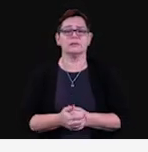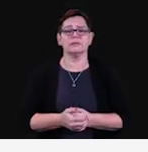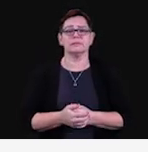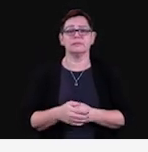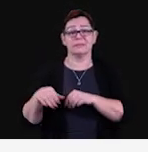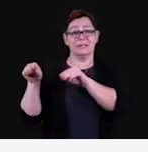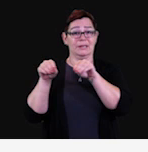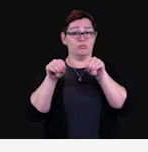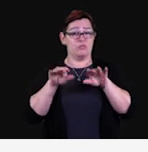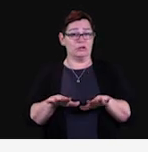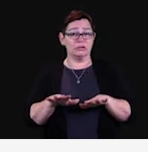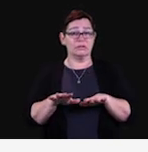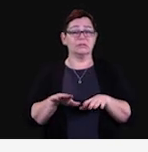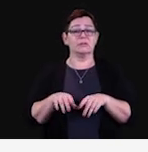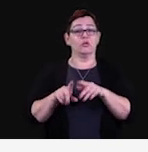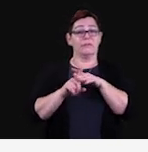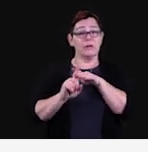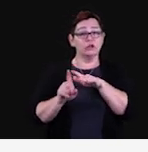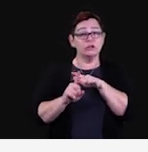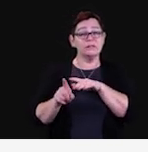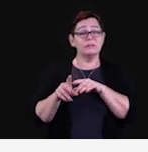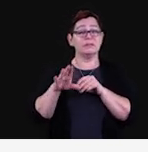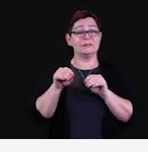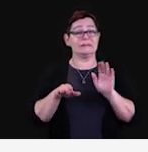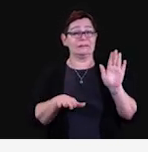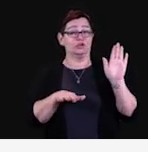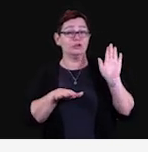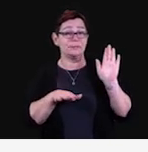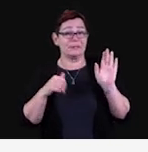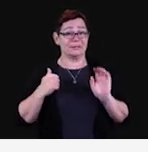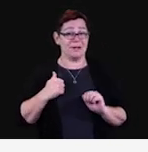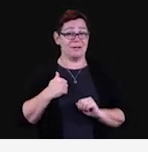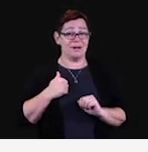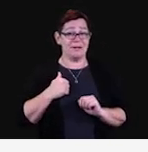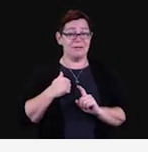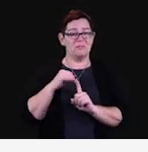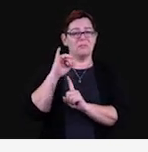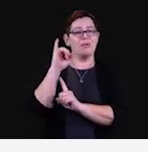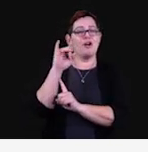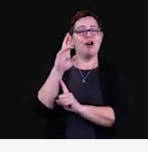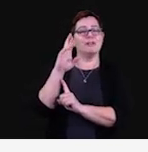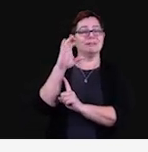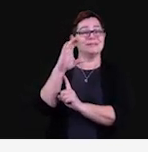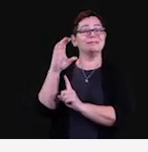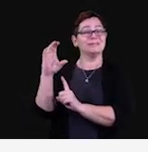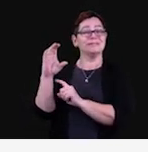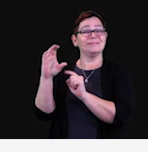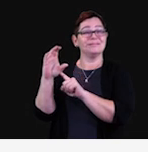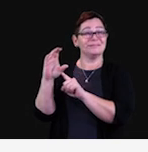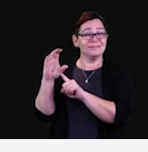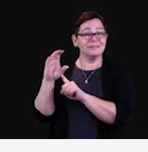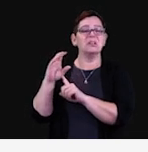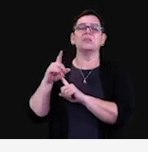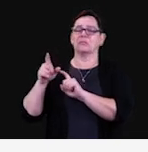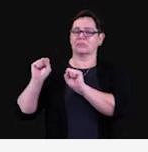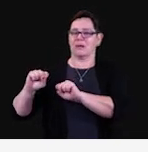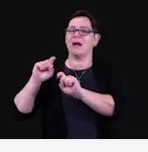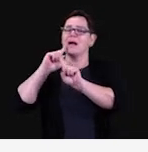Immigration, Refugees and Citizenship Canada, also known as IRCC, will be able to answer your questions.